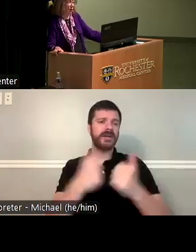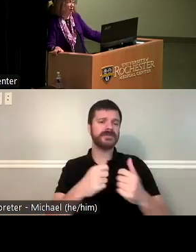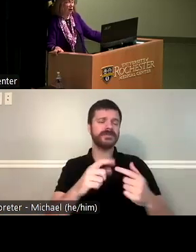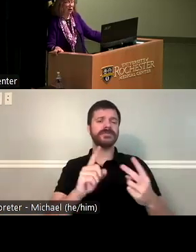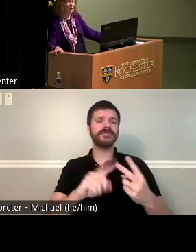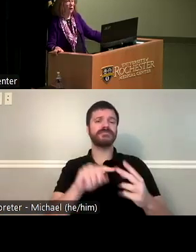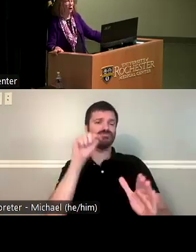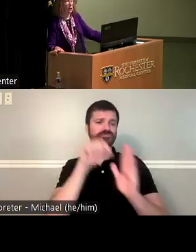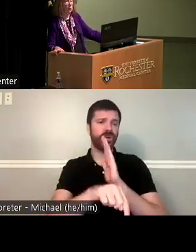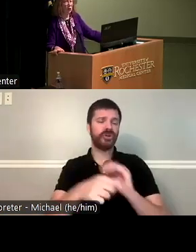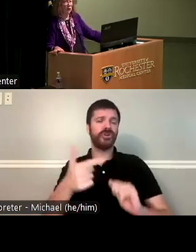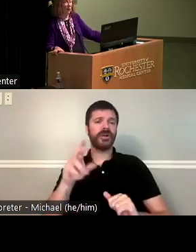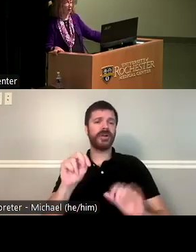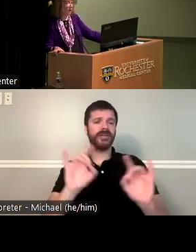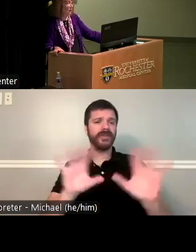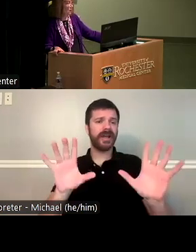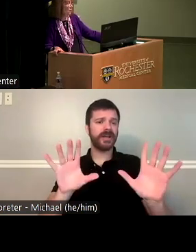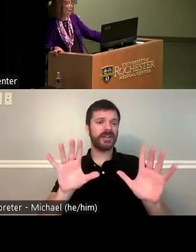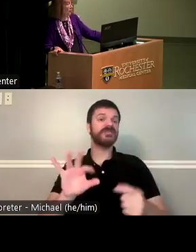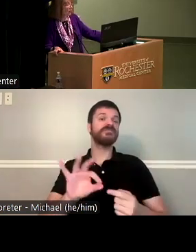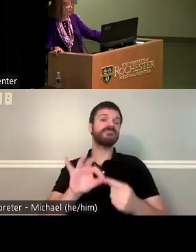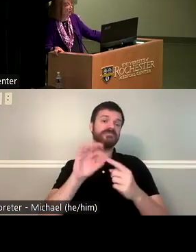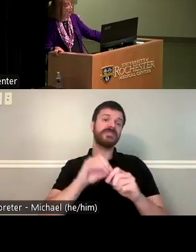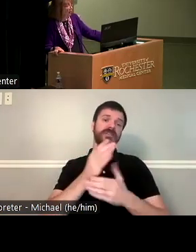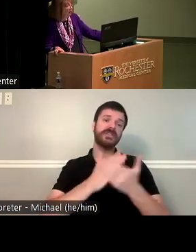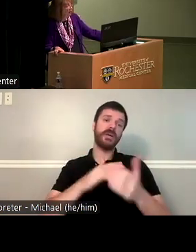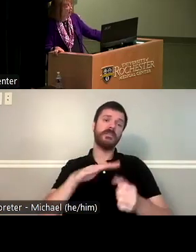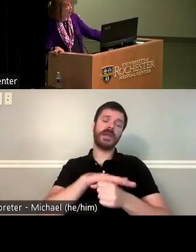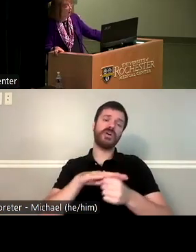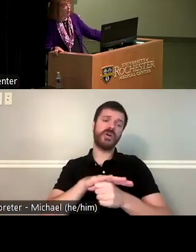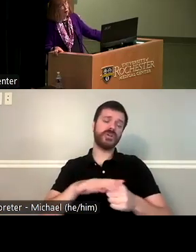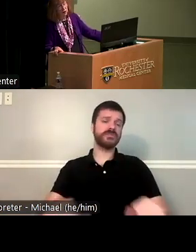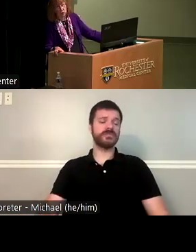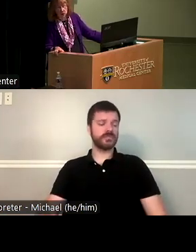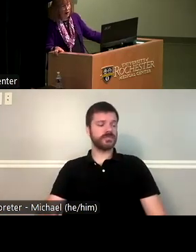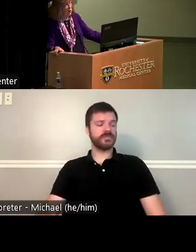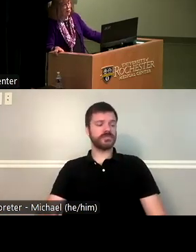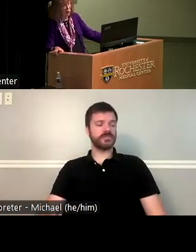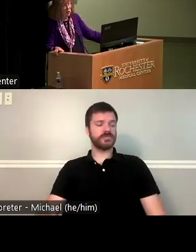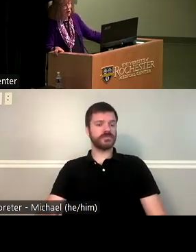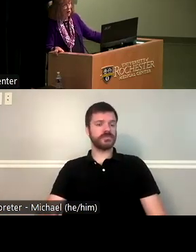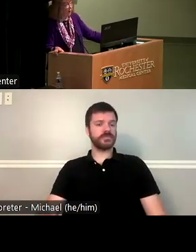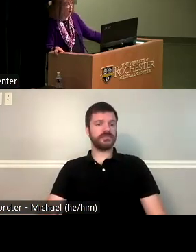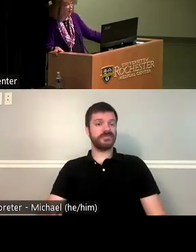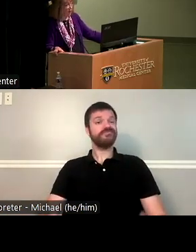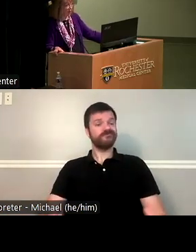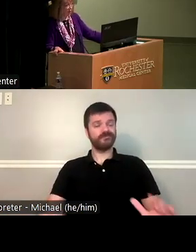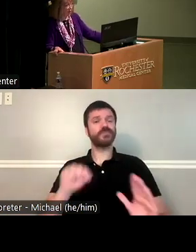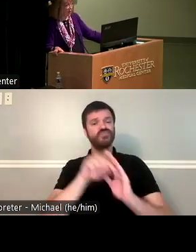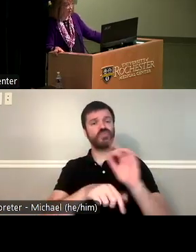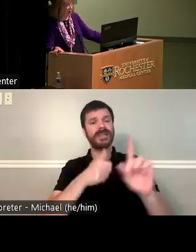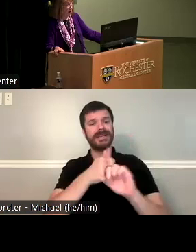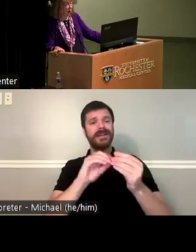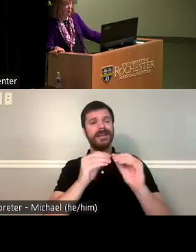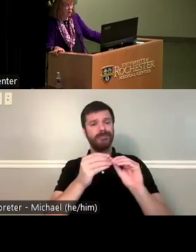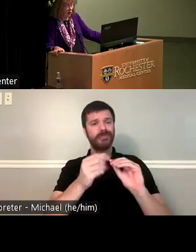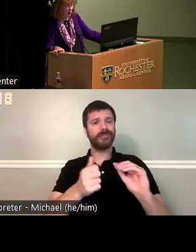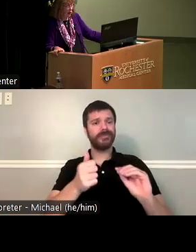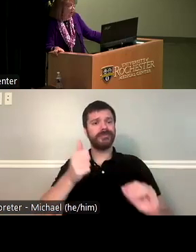in gun violence particularly in some neighborhoods uh the rise in suicide in recent years uh suicide